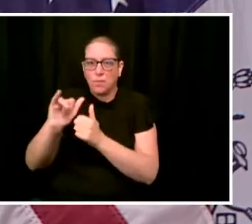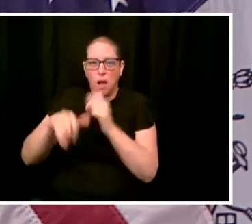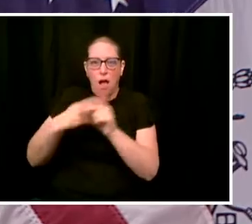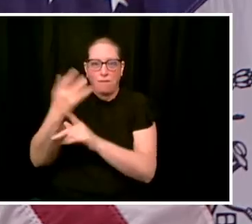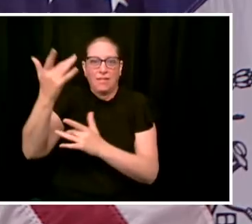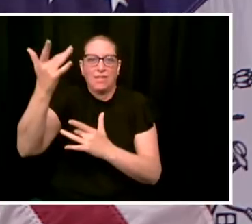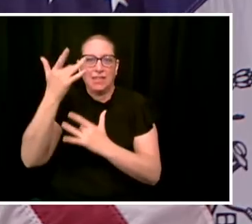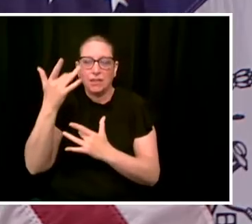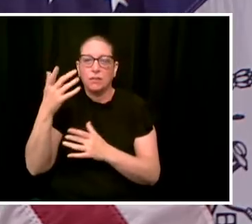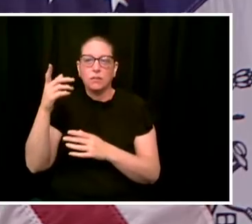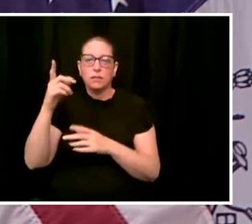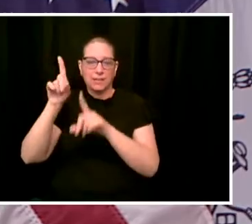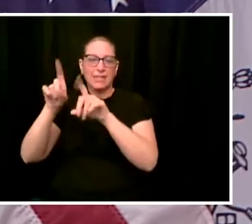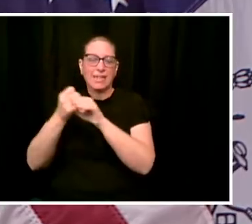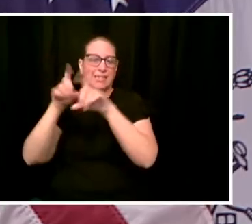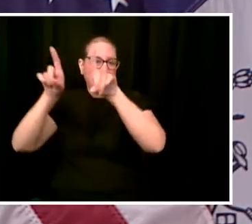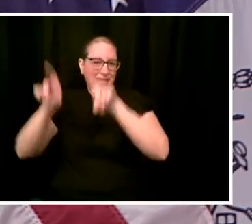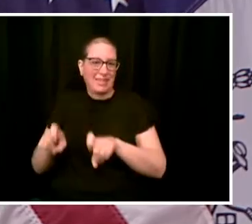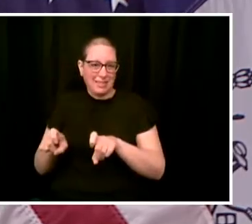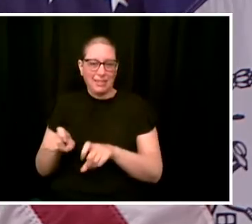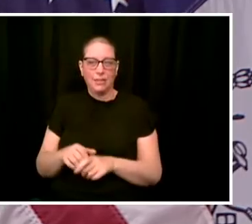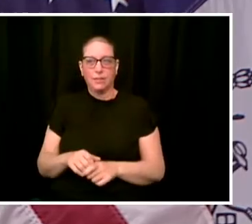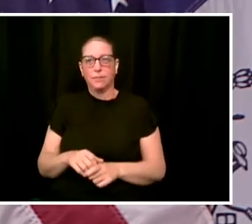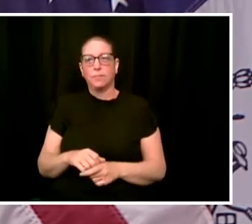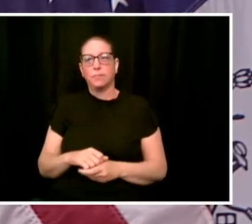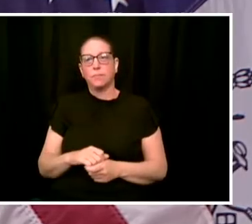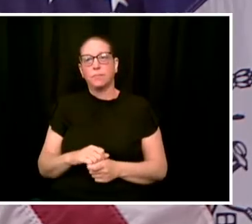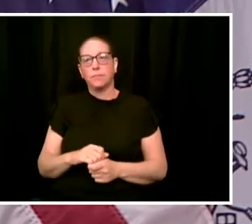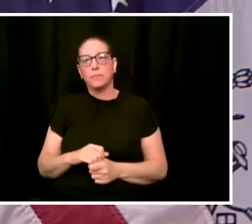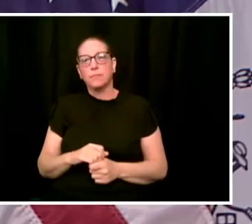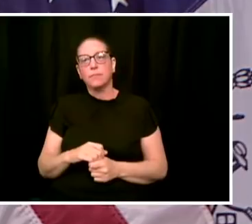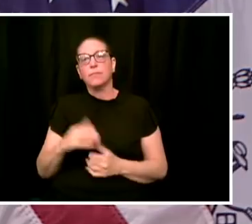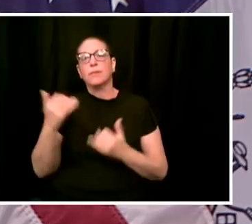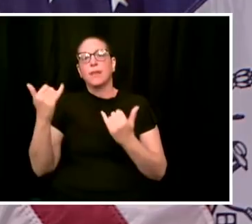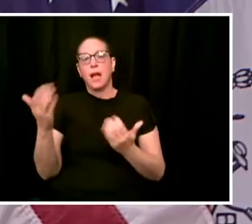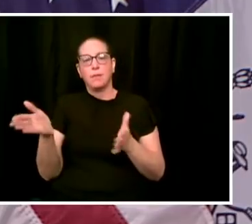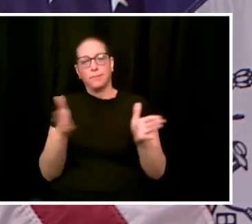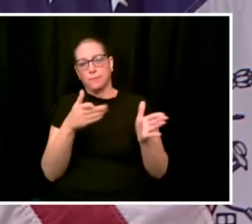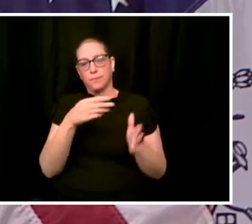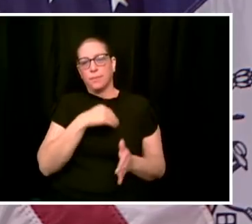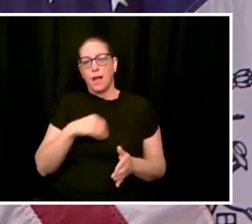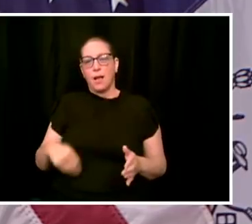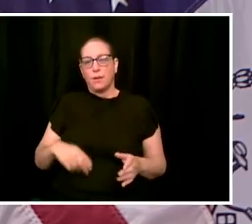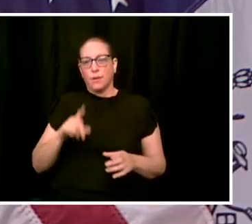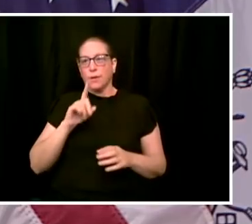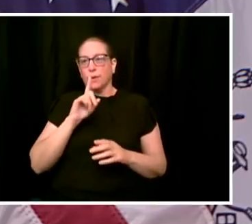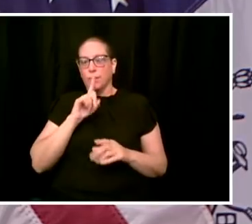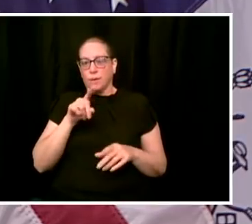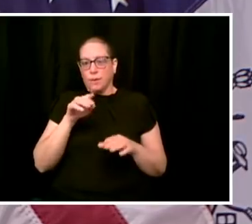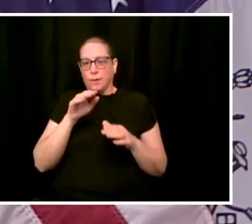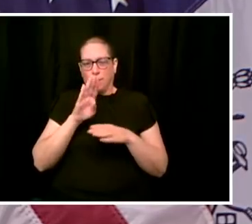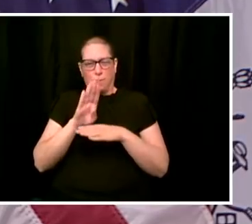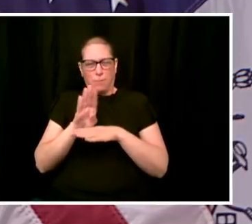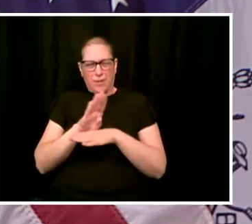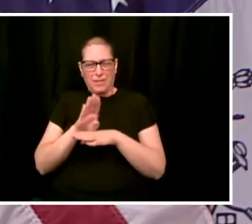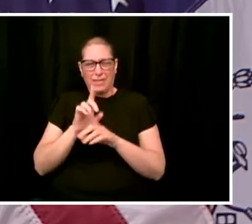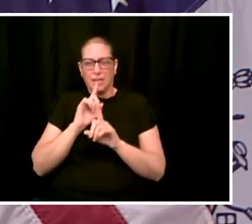CONVERSATION TO HAVE. THANK YOU, DOCTOR. ON THE OTHER QUESTION ABOUT SMALL BUSINES,S